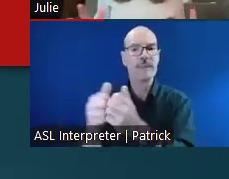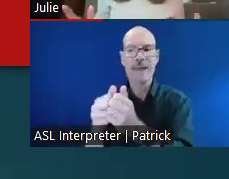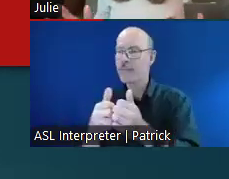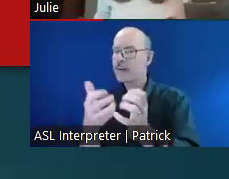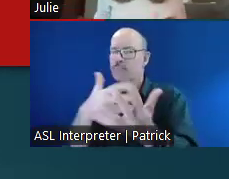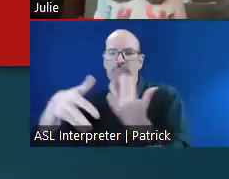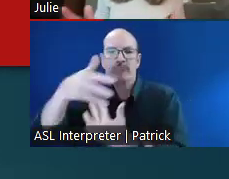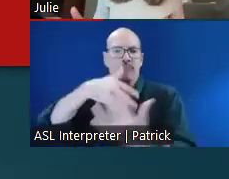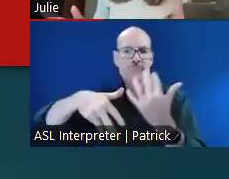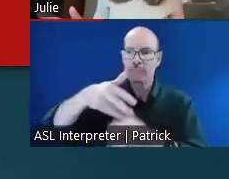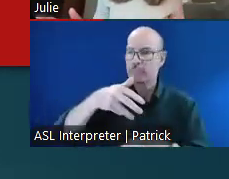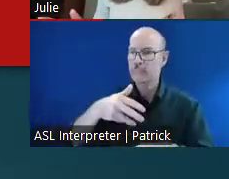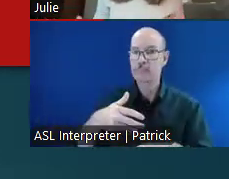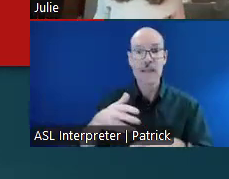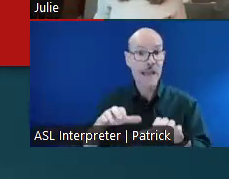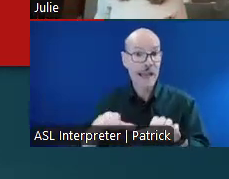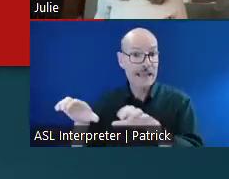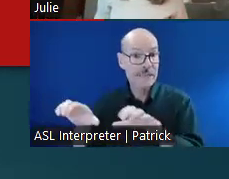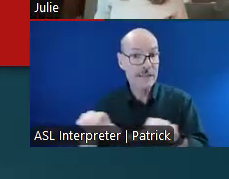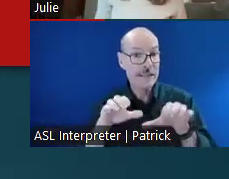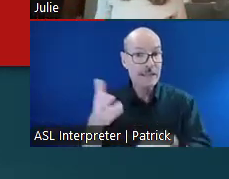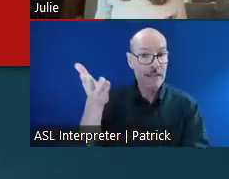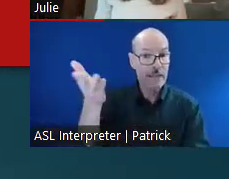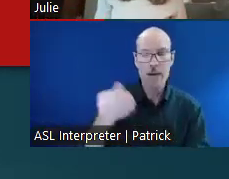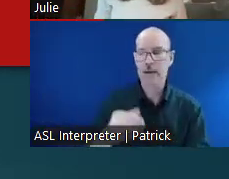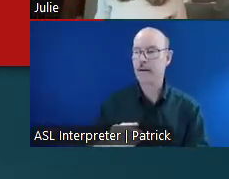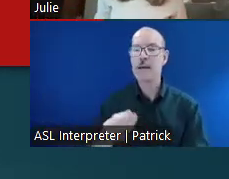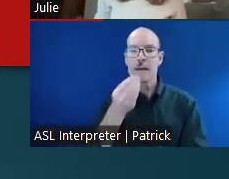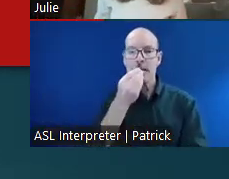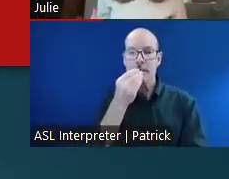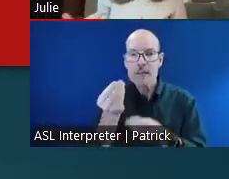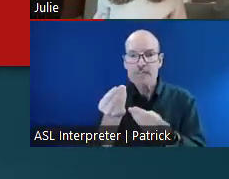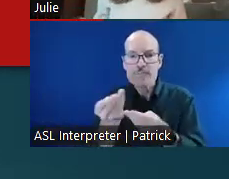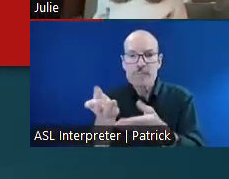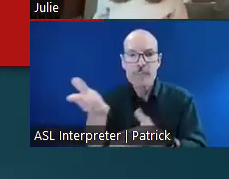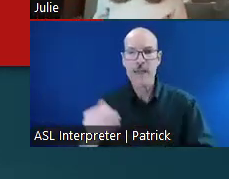And they can spend most of the day there. You can arrange for transportation.